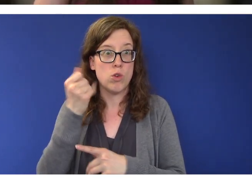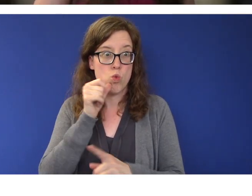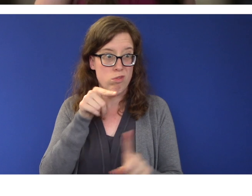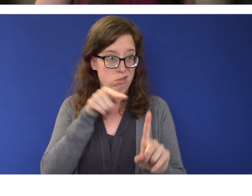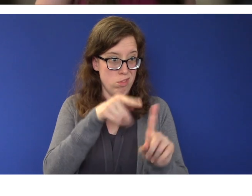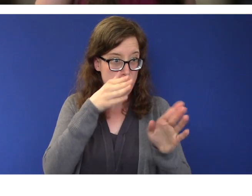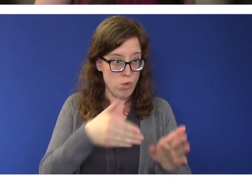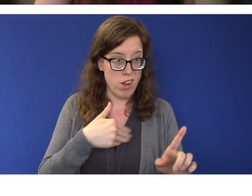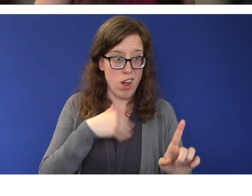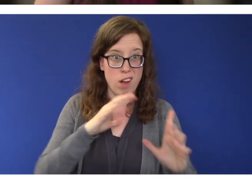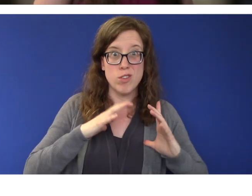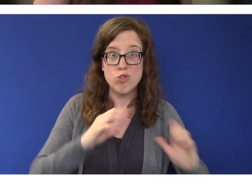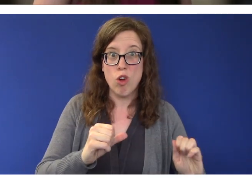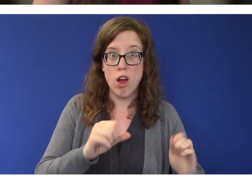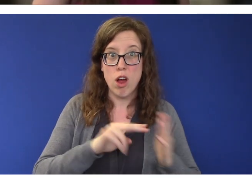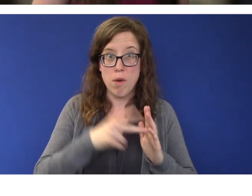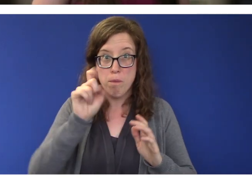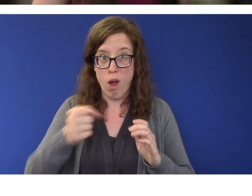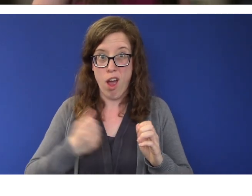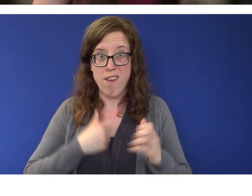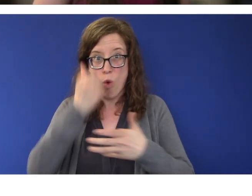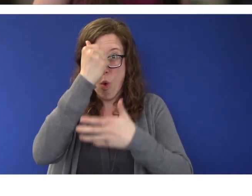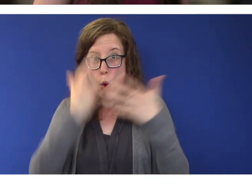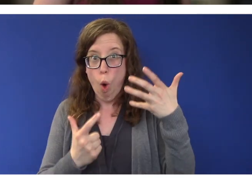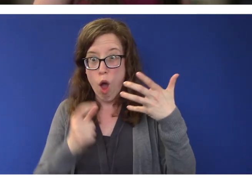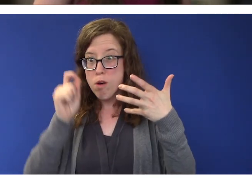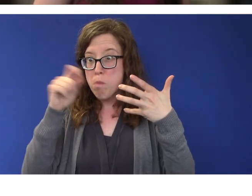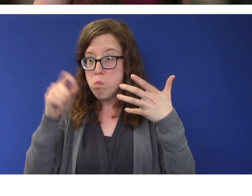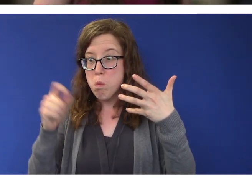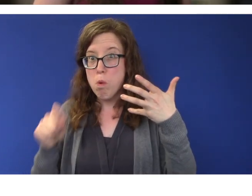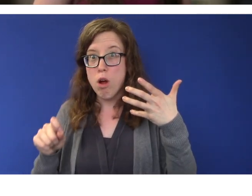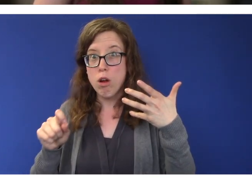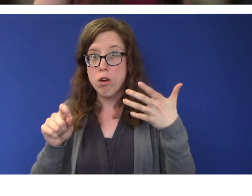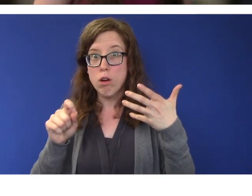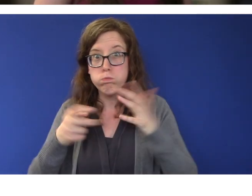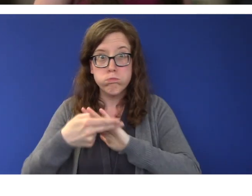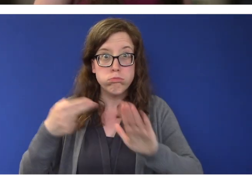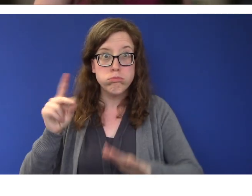that has CHARGE does not have to have all of the features in order to be diagnosed with